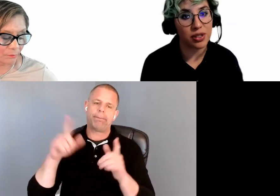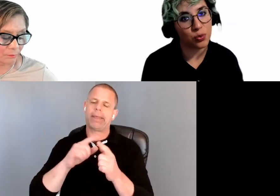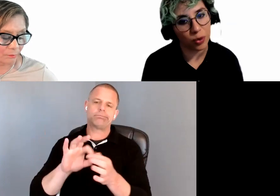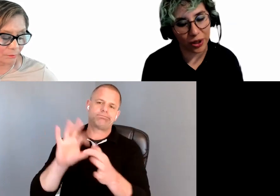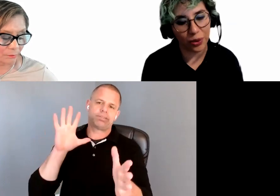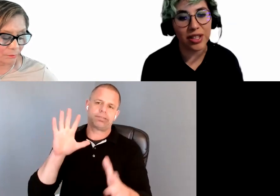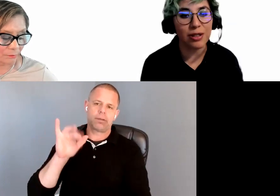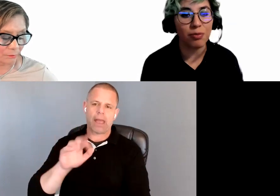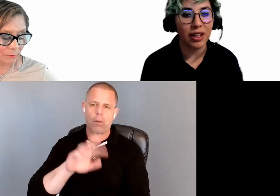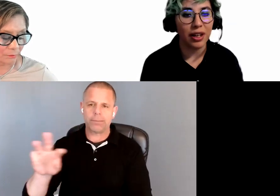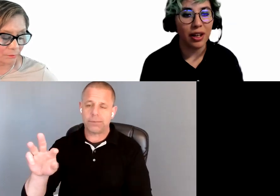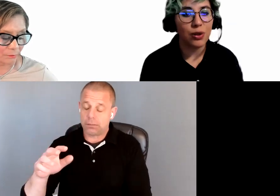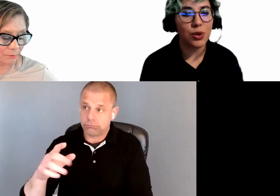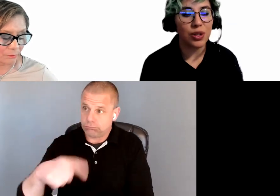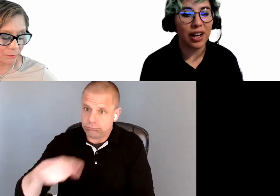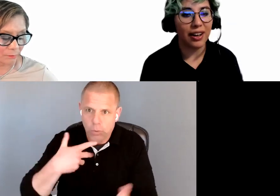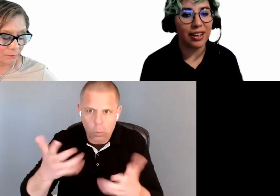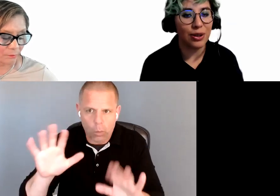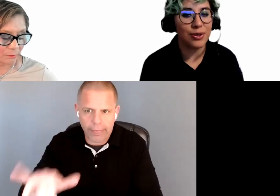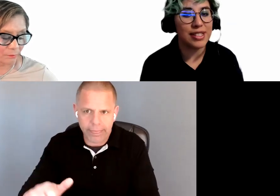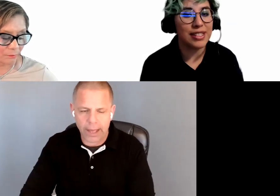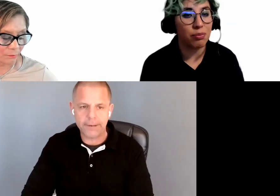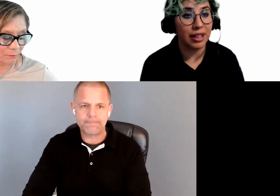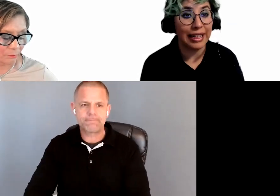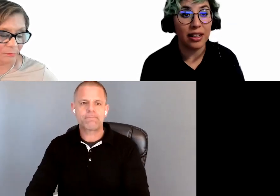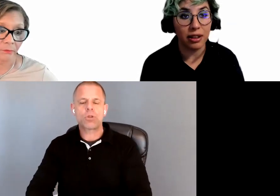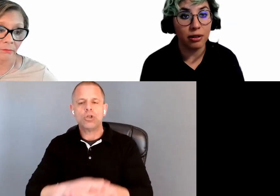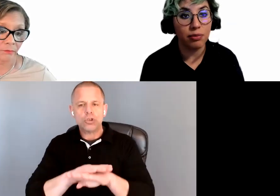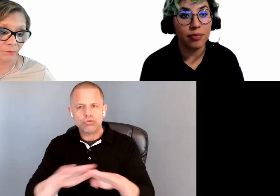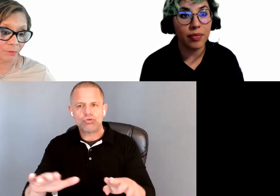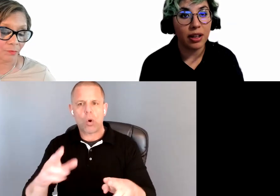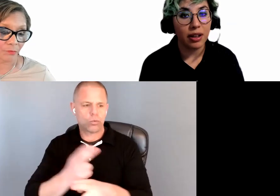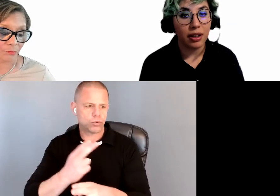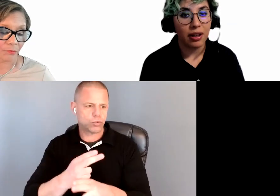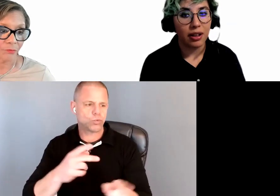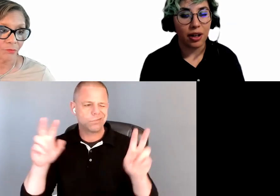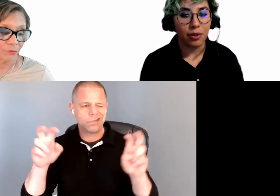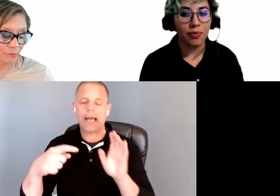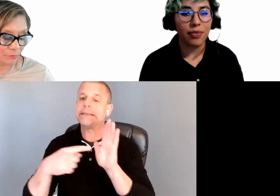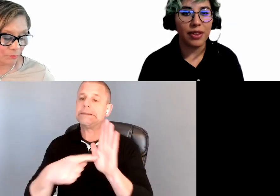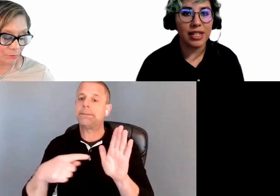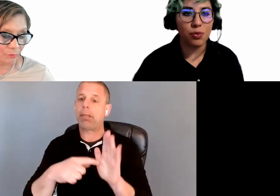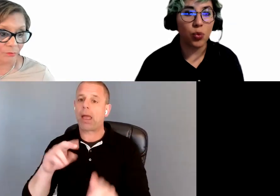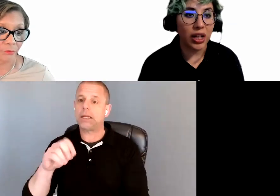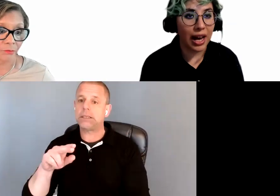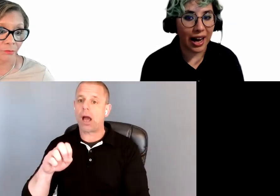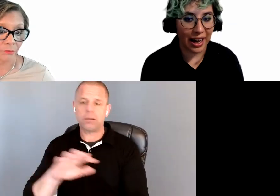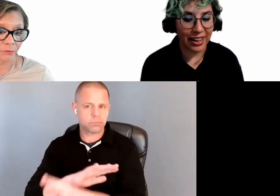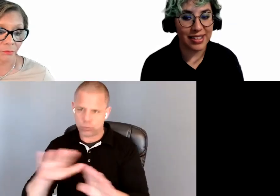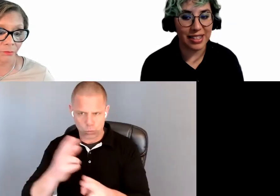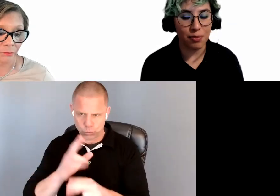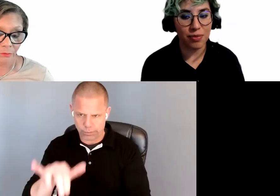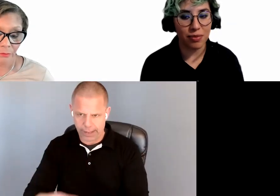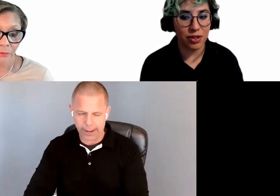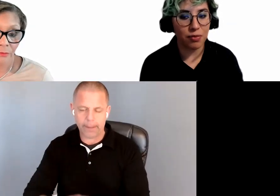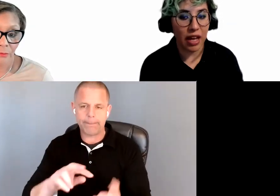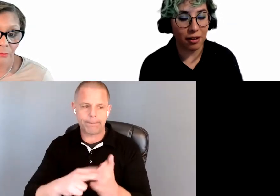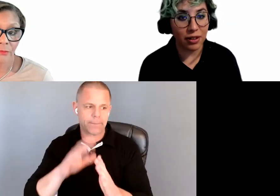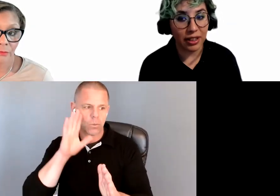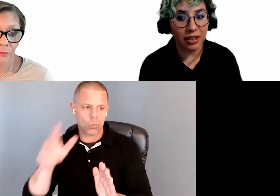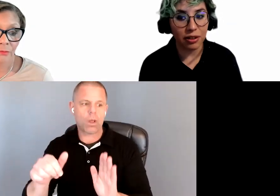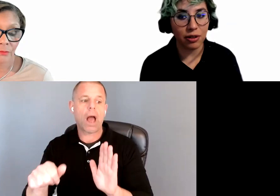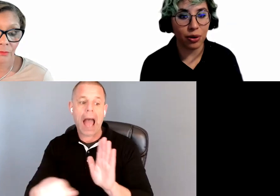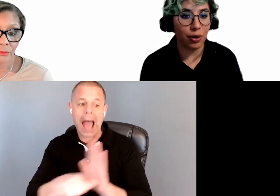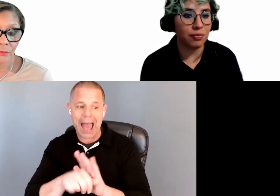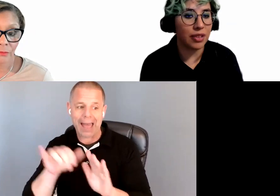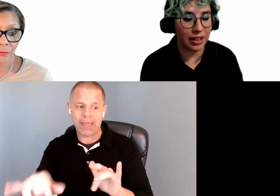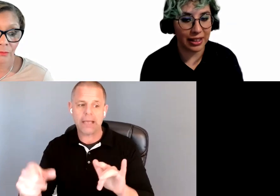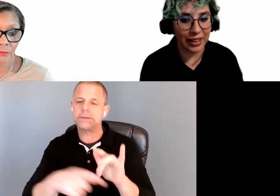is what we don't want. Do not use "display none." This will hide the skip nav link or anything like